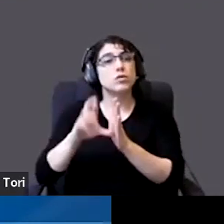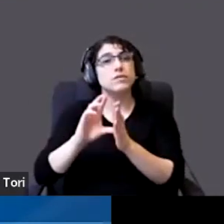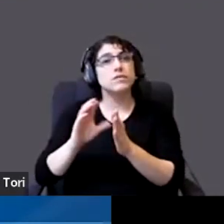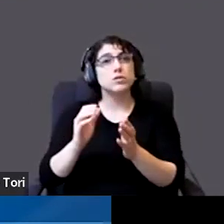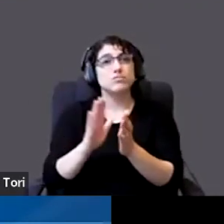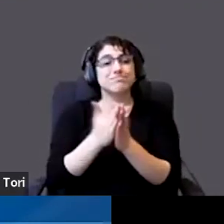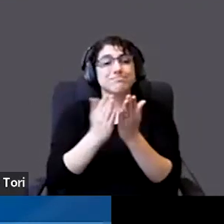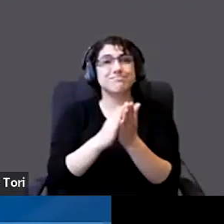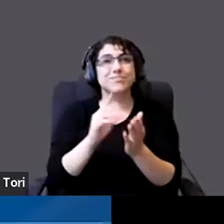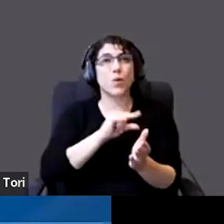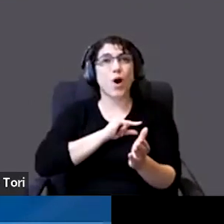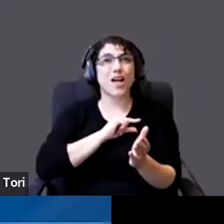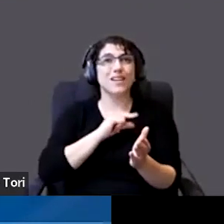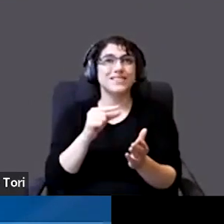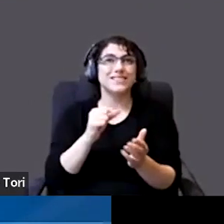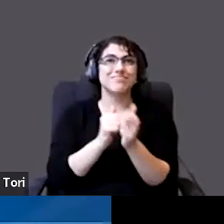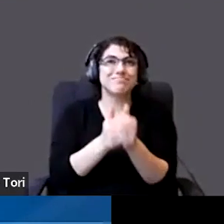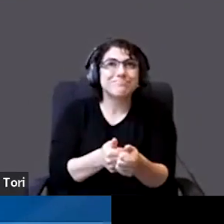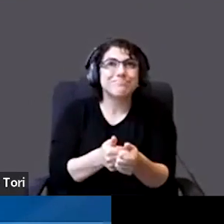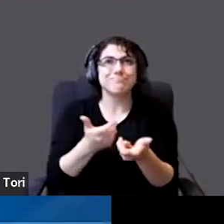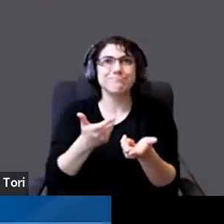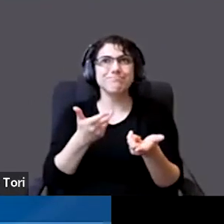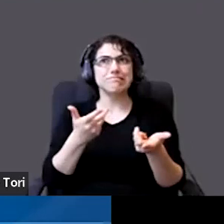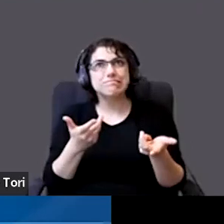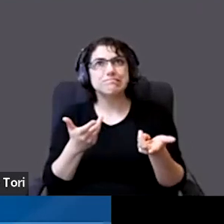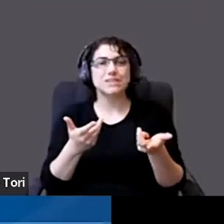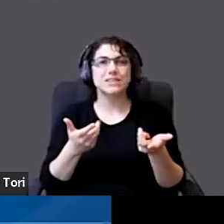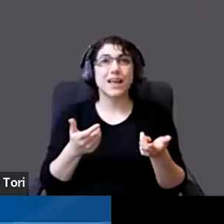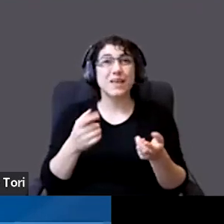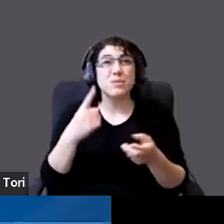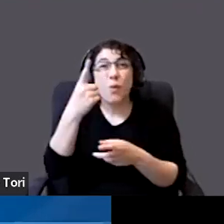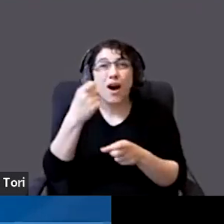because there are lots of issues. I don't want to go over it in this group, but just dealing